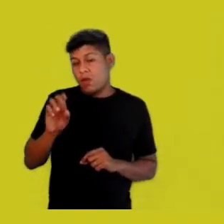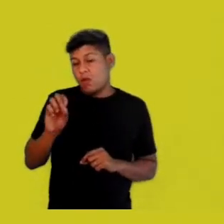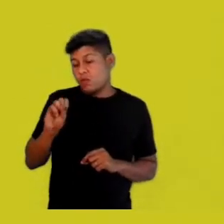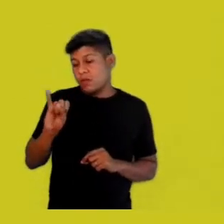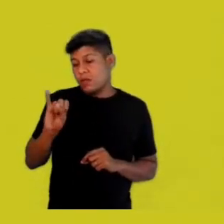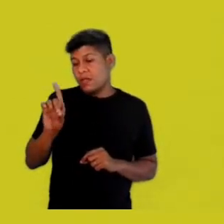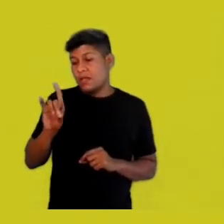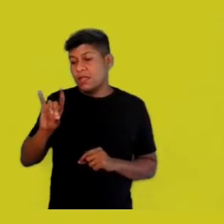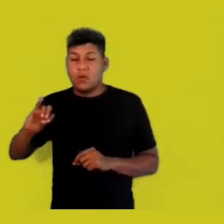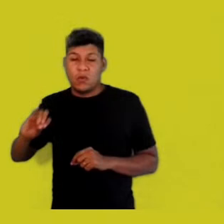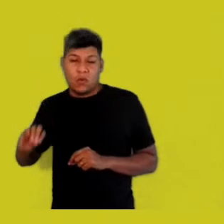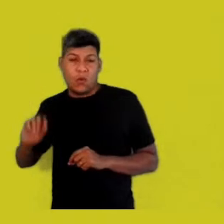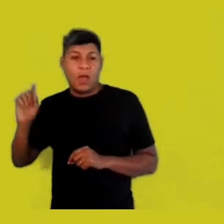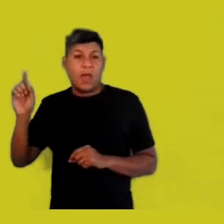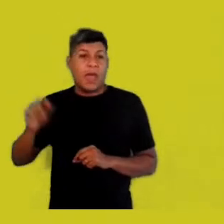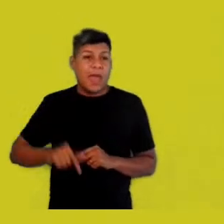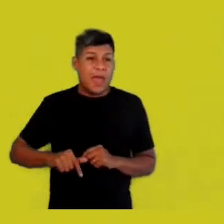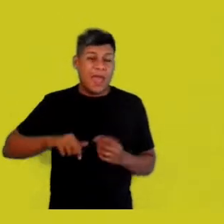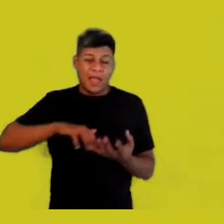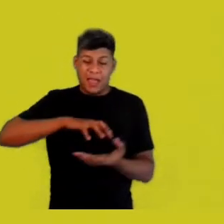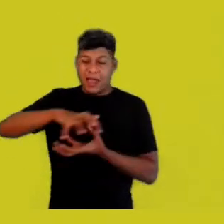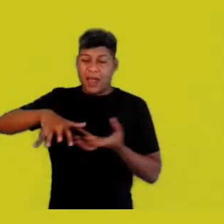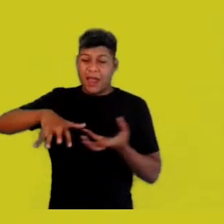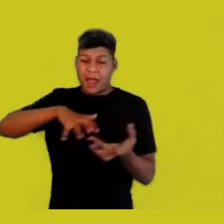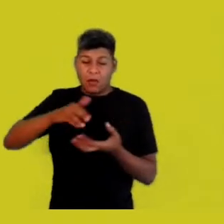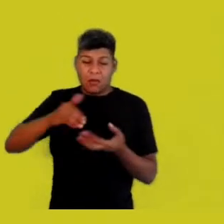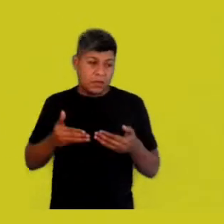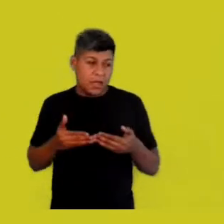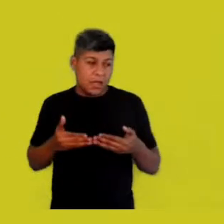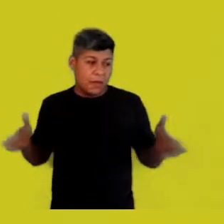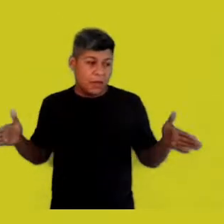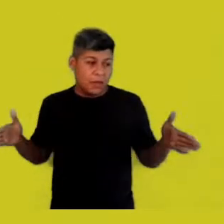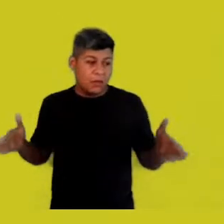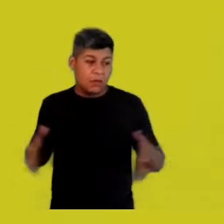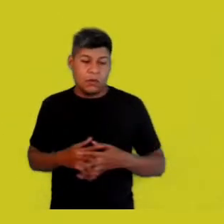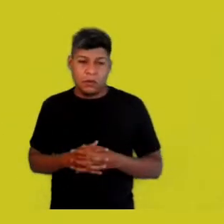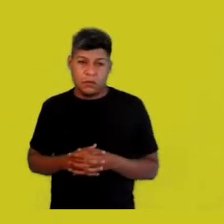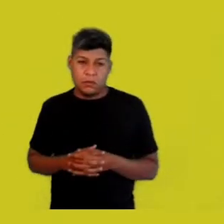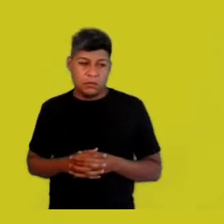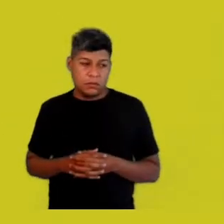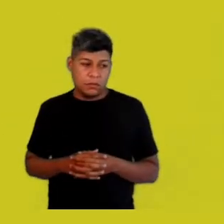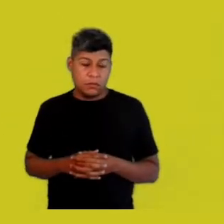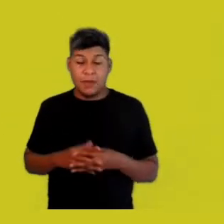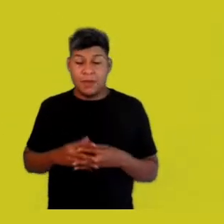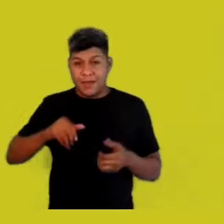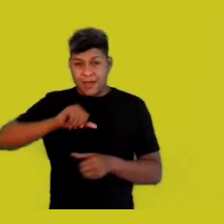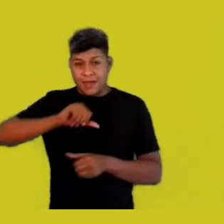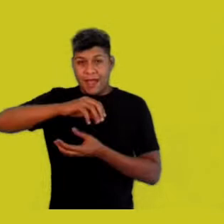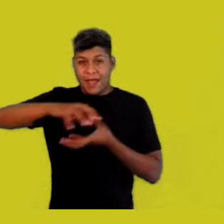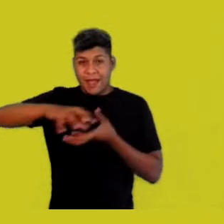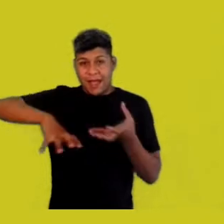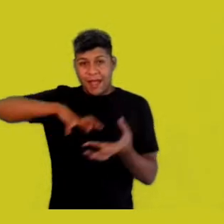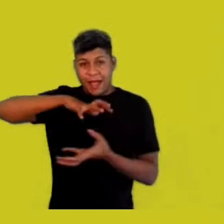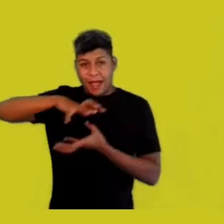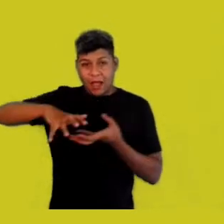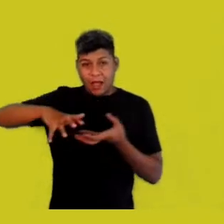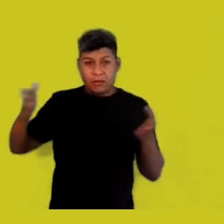is still this chaos-opening, chaos as opening oneself.